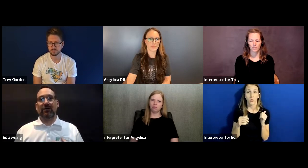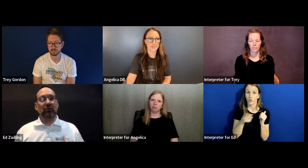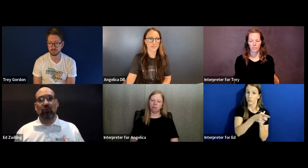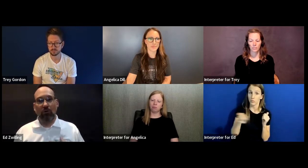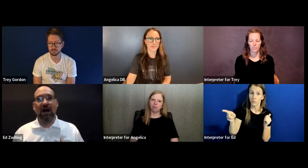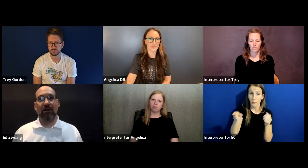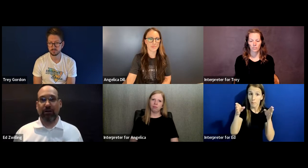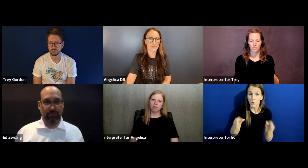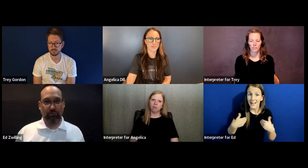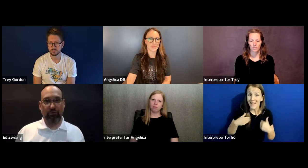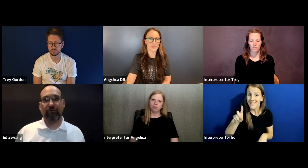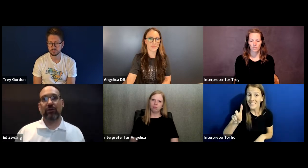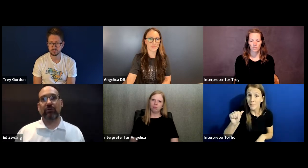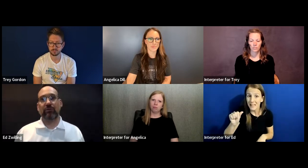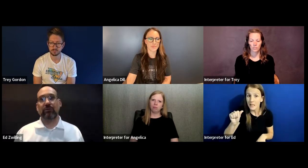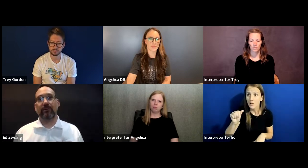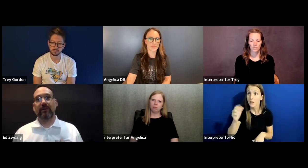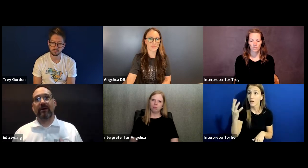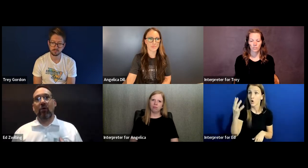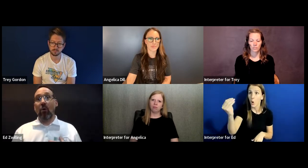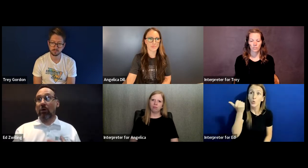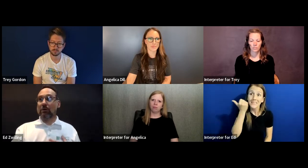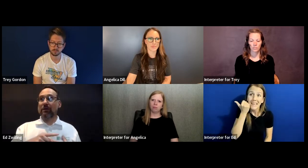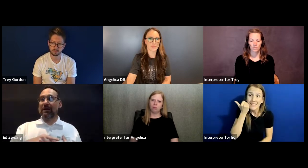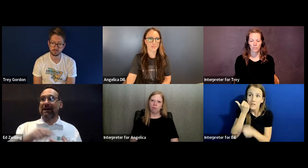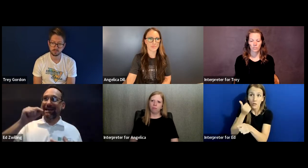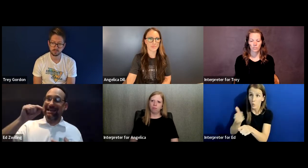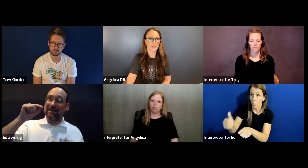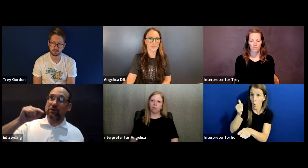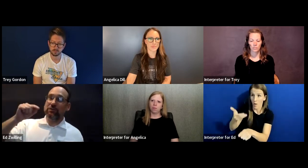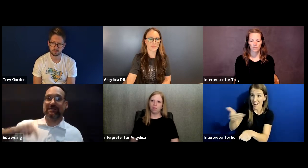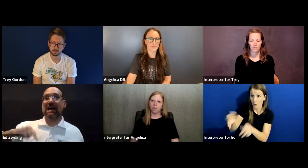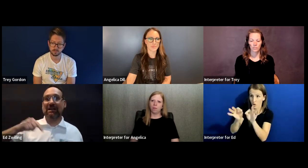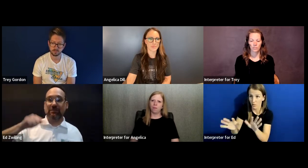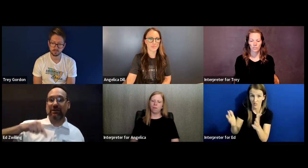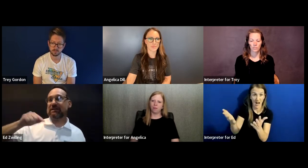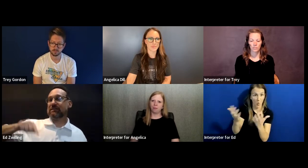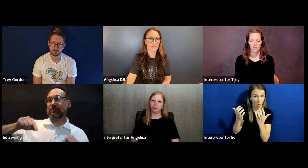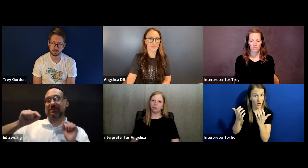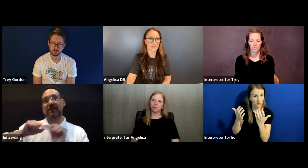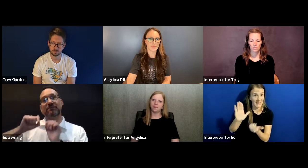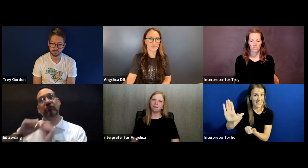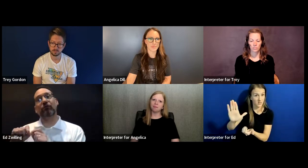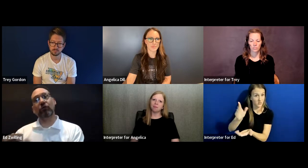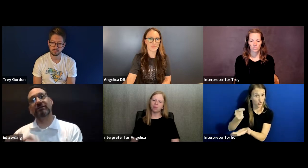who won't hire an interpreter for you or if you decide you're going to take some steps to enforce